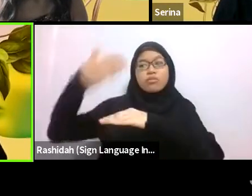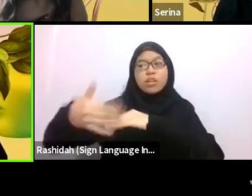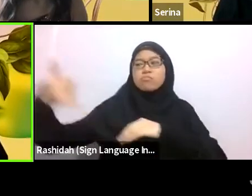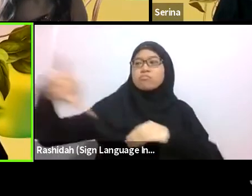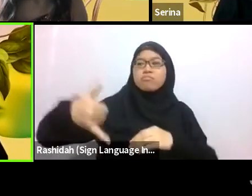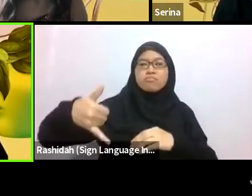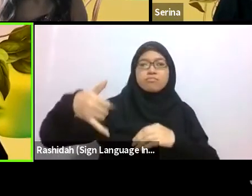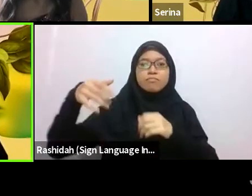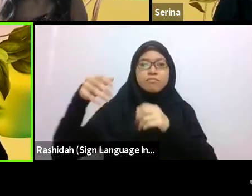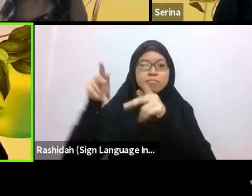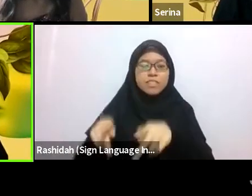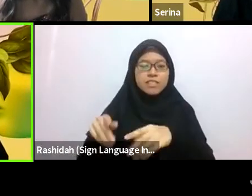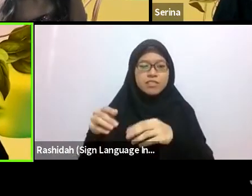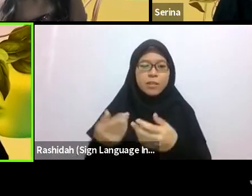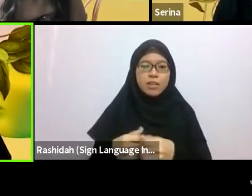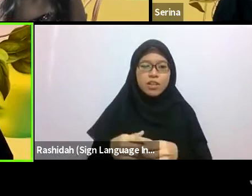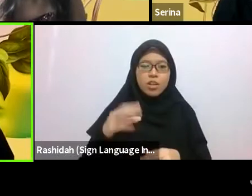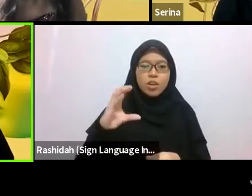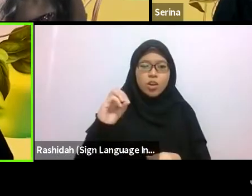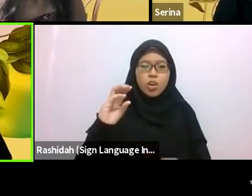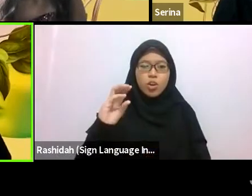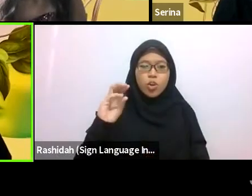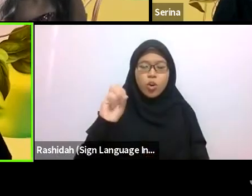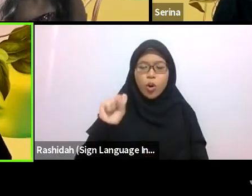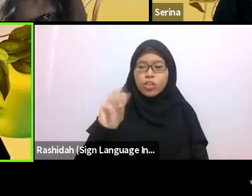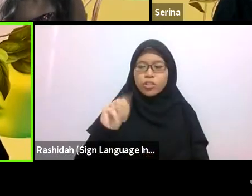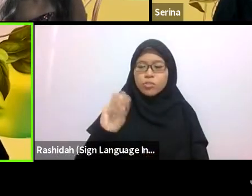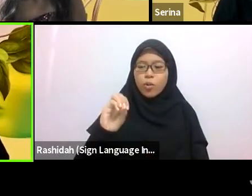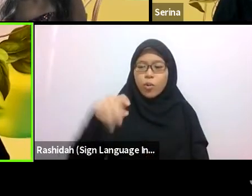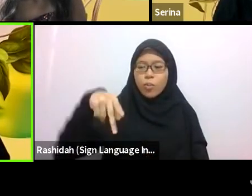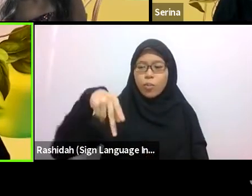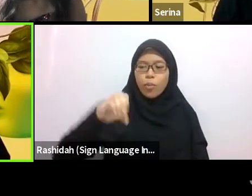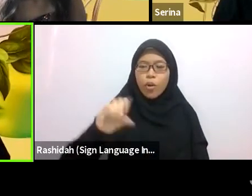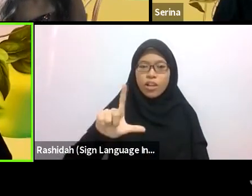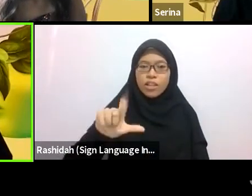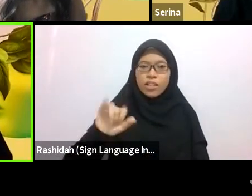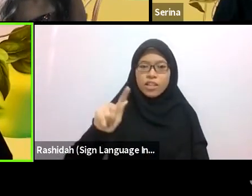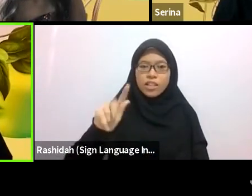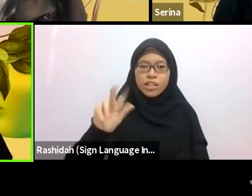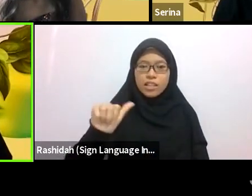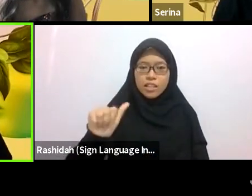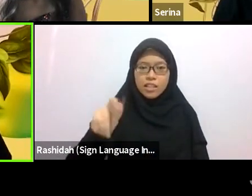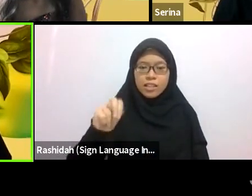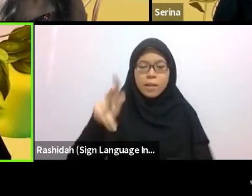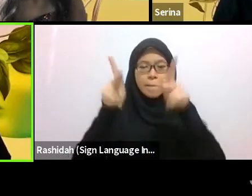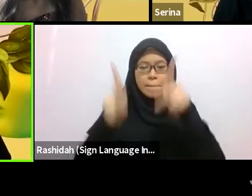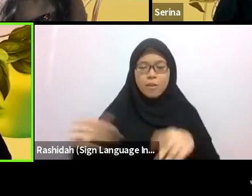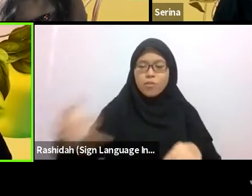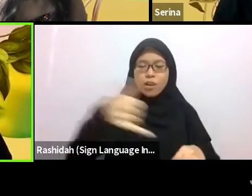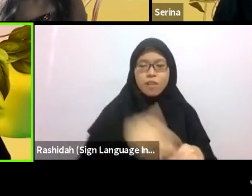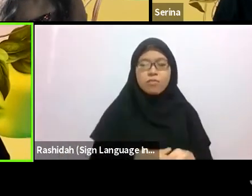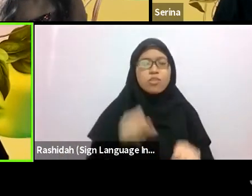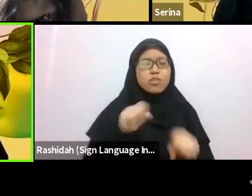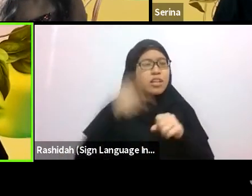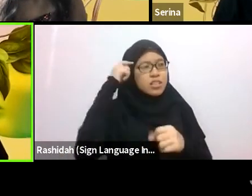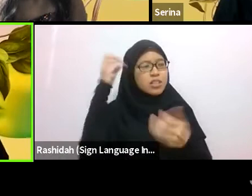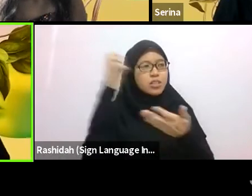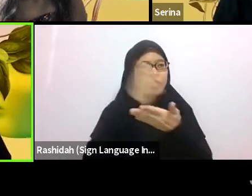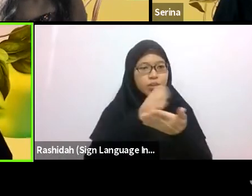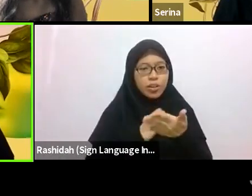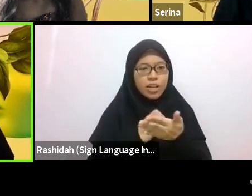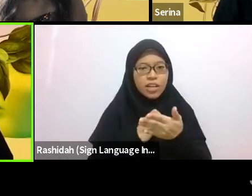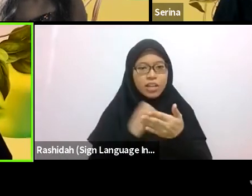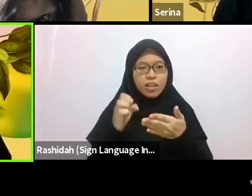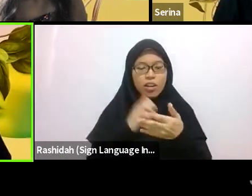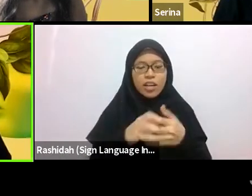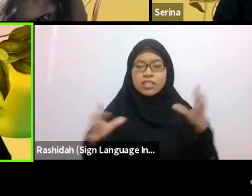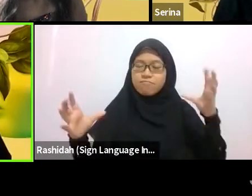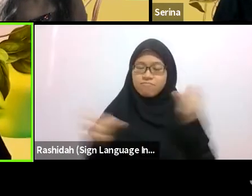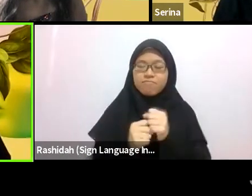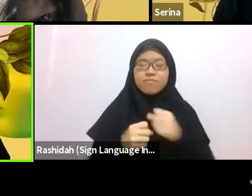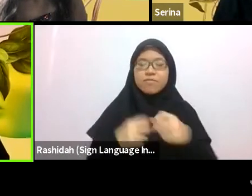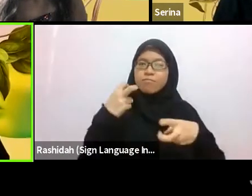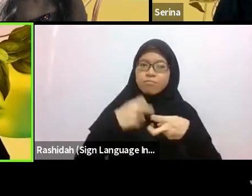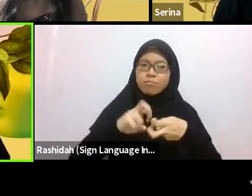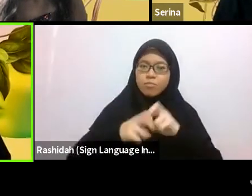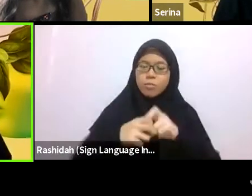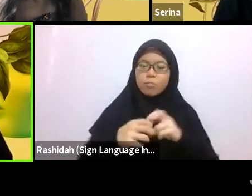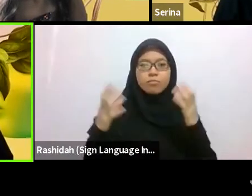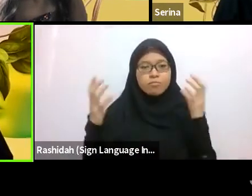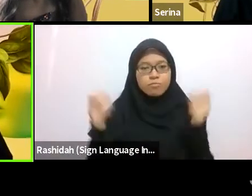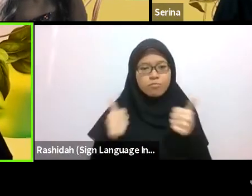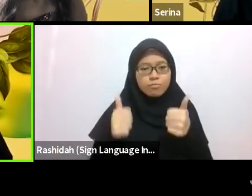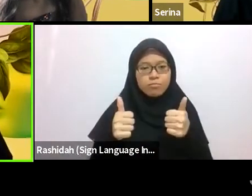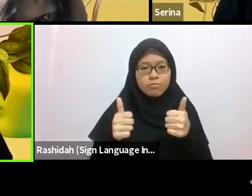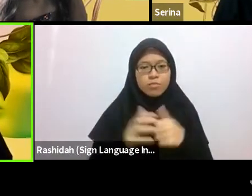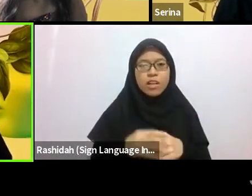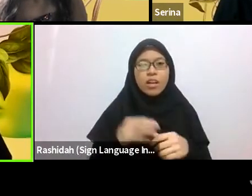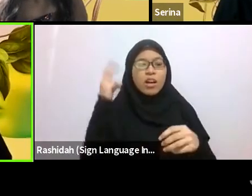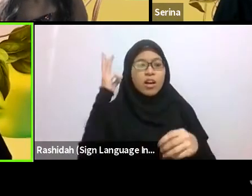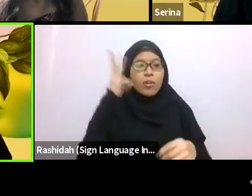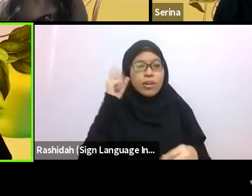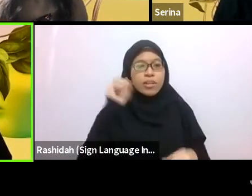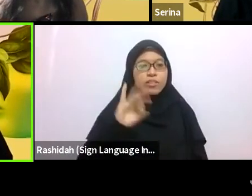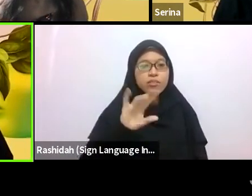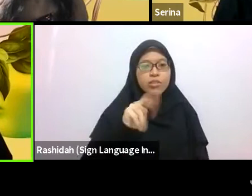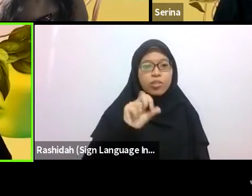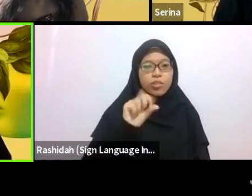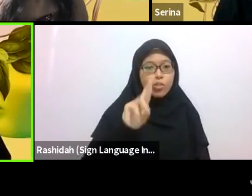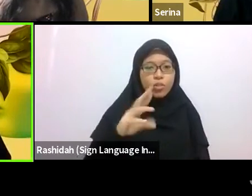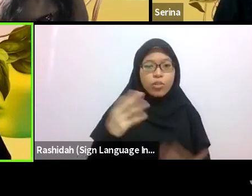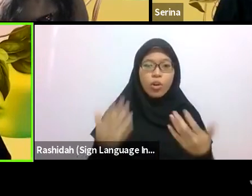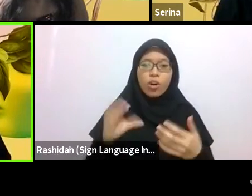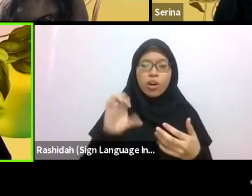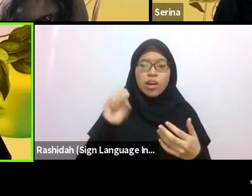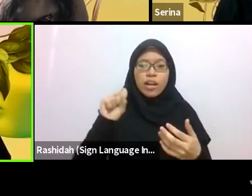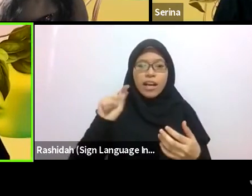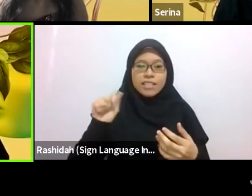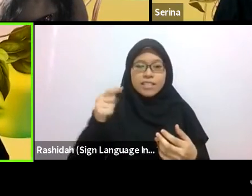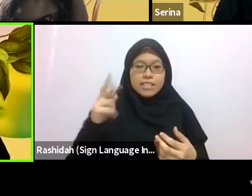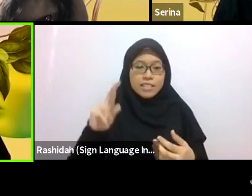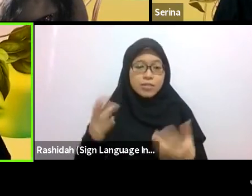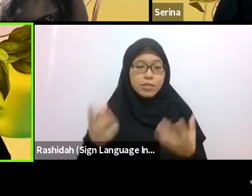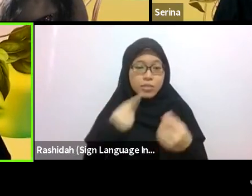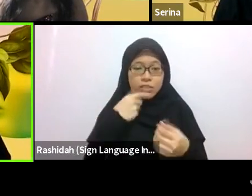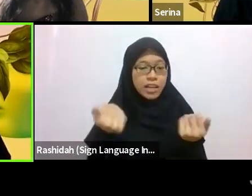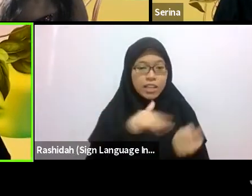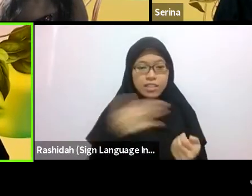I think your essay really captures all those challenges and difficulties very well. Wonder if nor or Esther have anything to say in response to the difficulties of making kin?